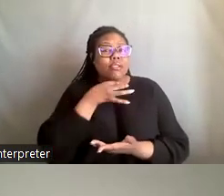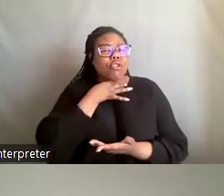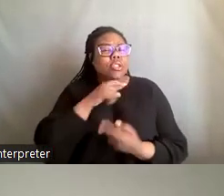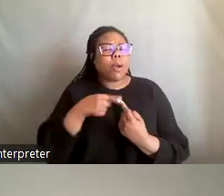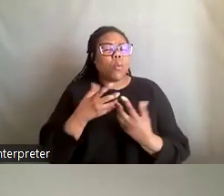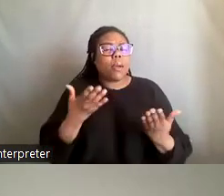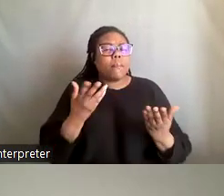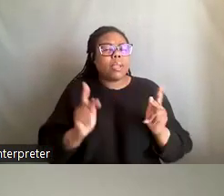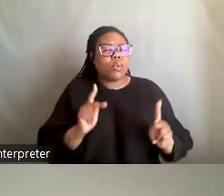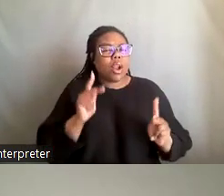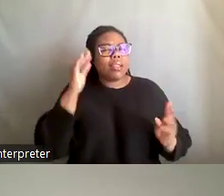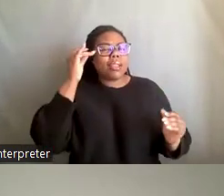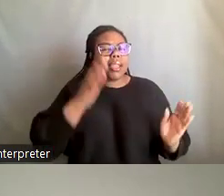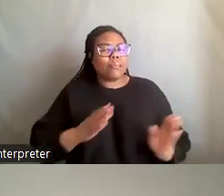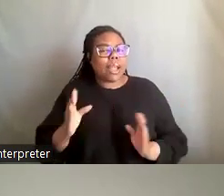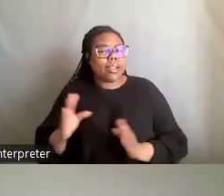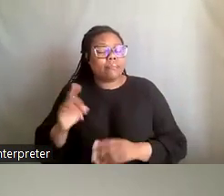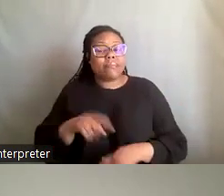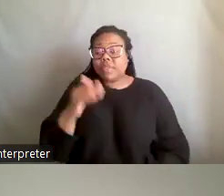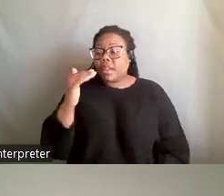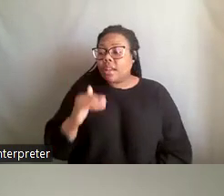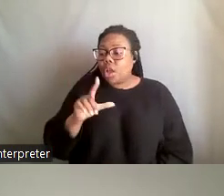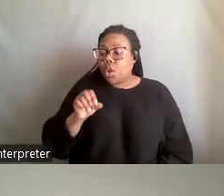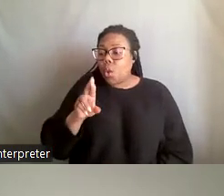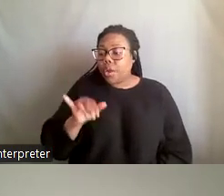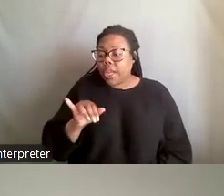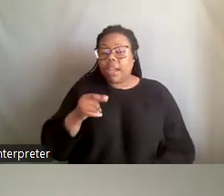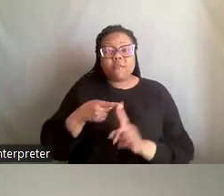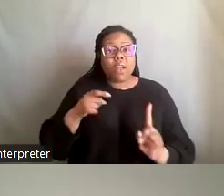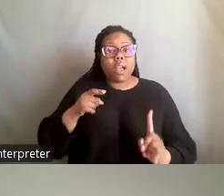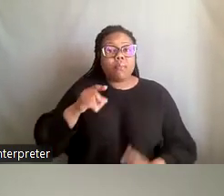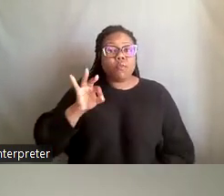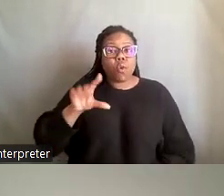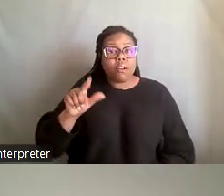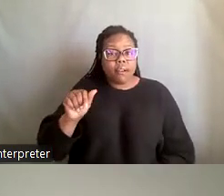Andrew, he/him from Plattsburgh, New York. I'm curious about what people are thinking and planning. I see